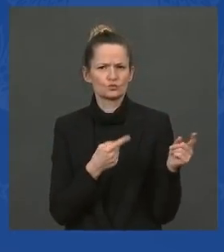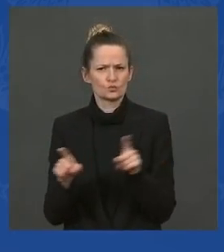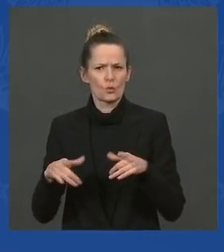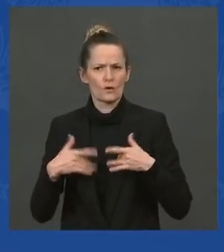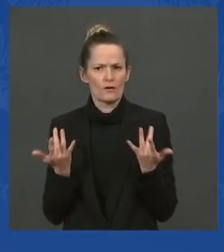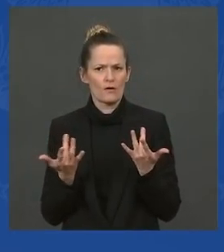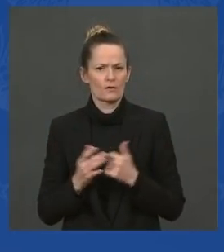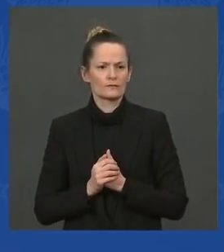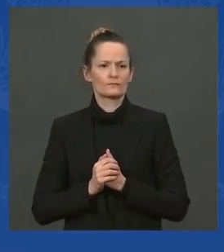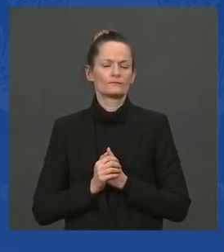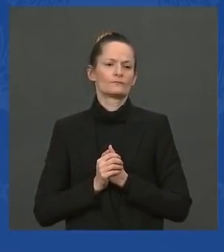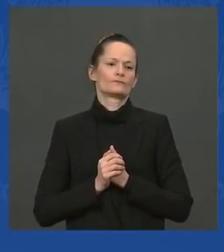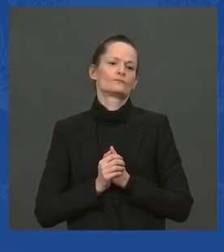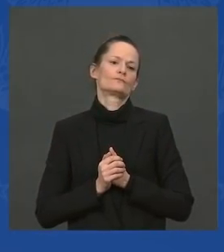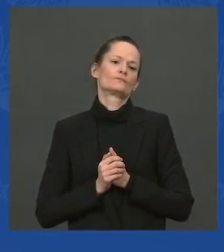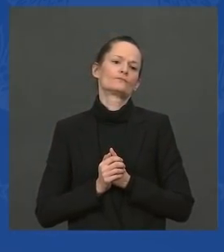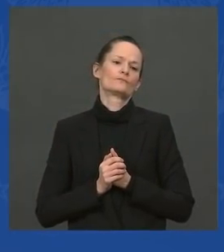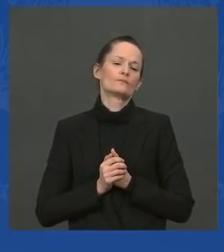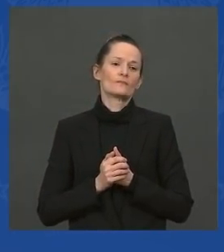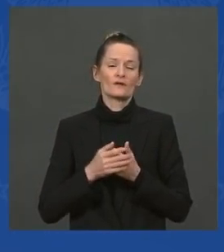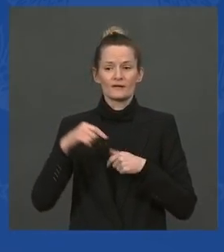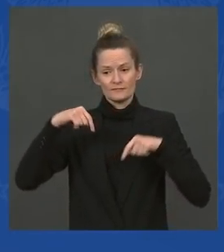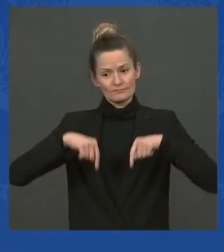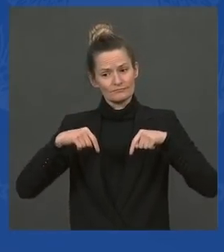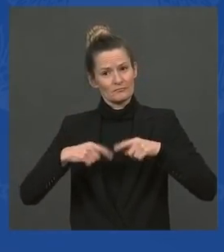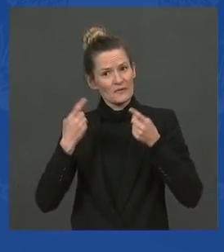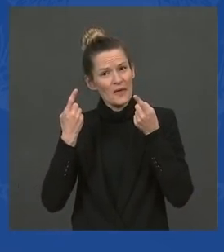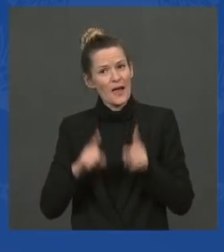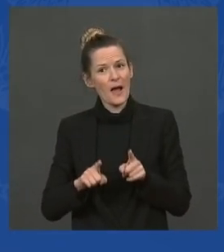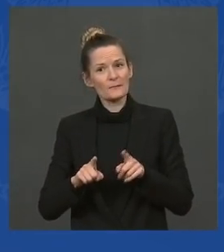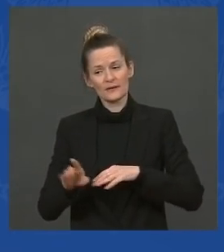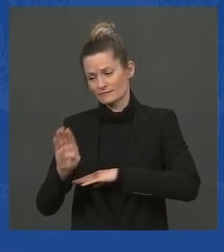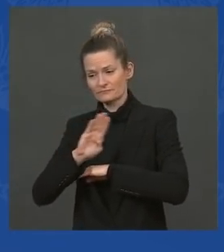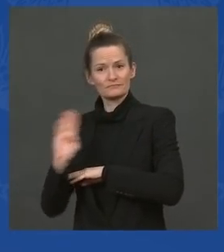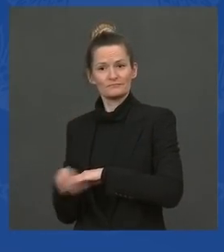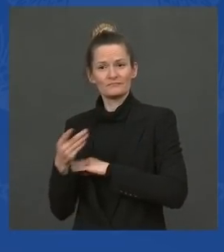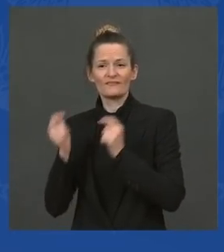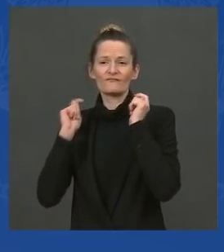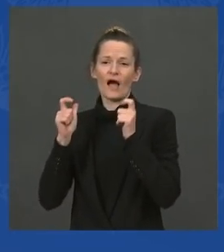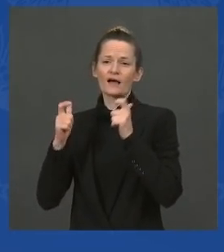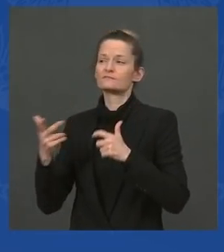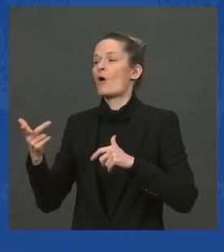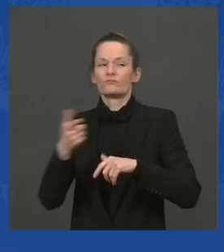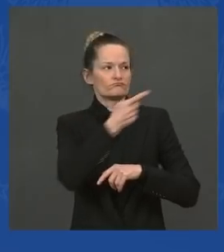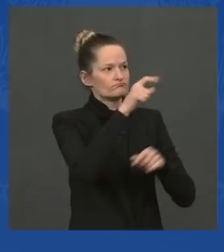of high gas prices overnight, it will make a difference. It will take time, but, before long,